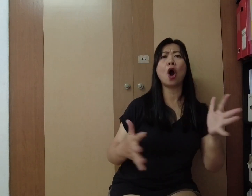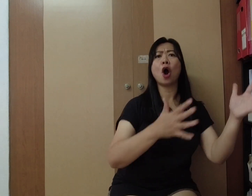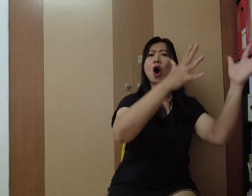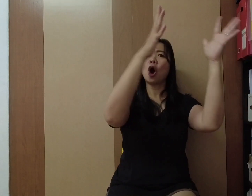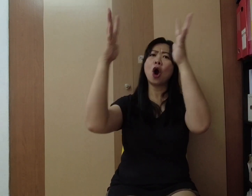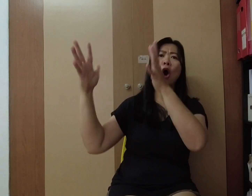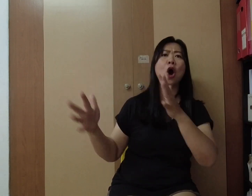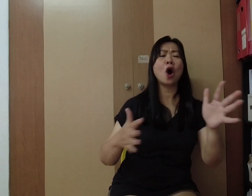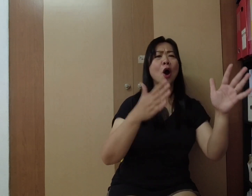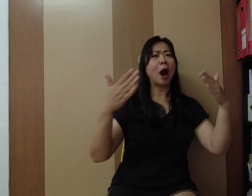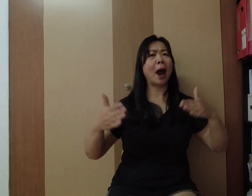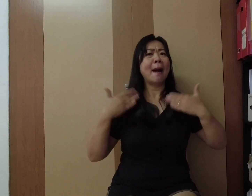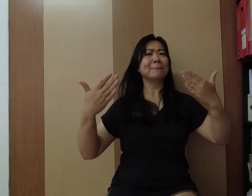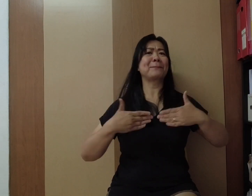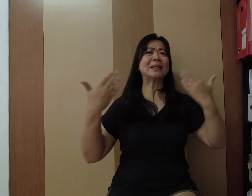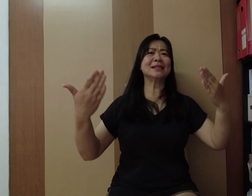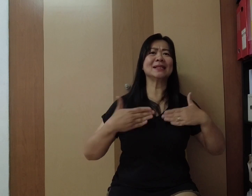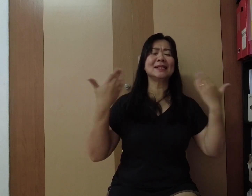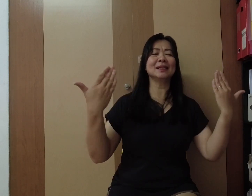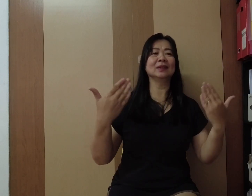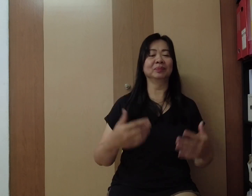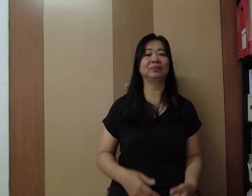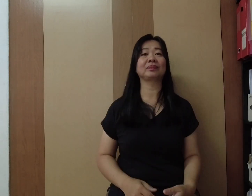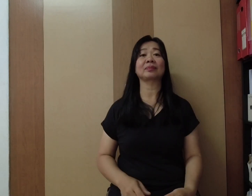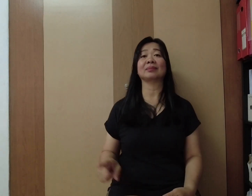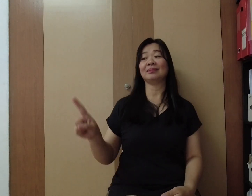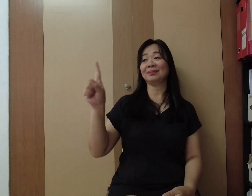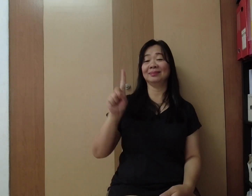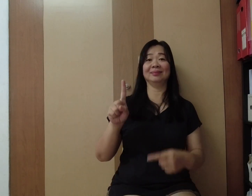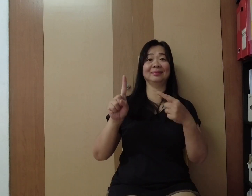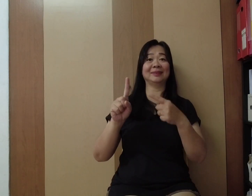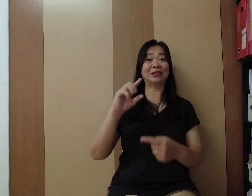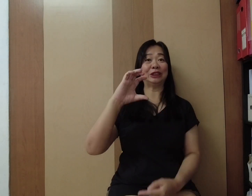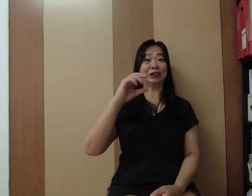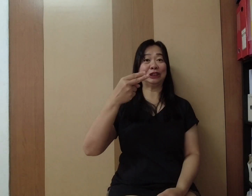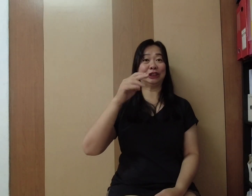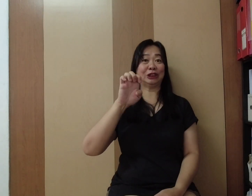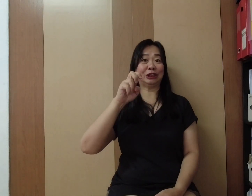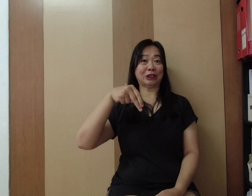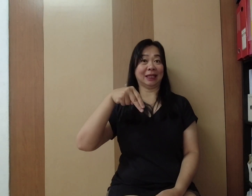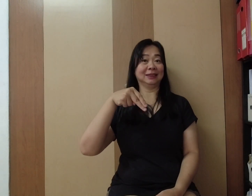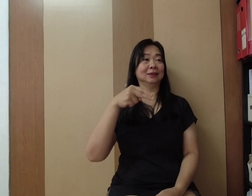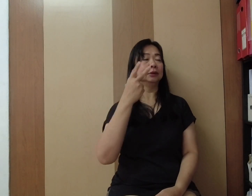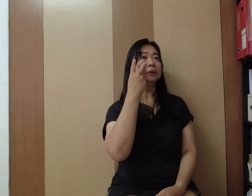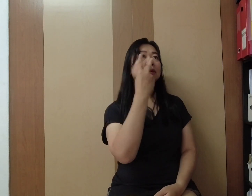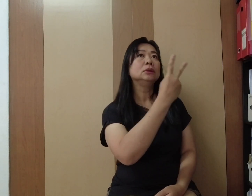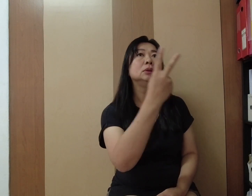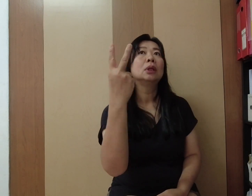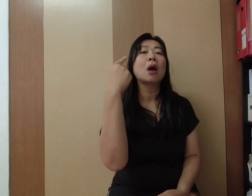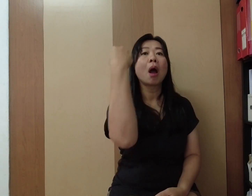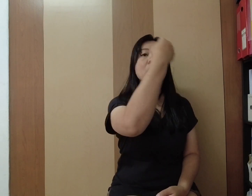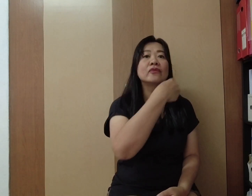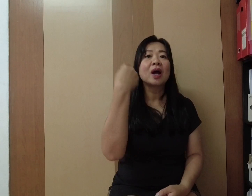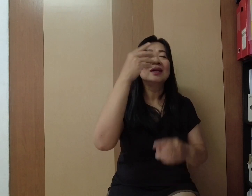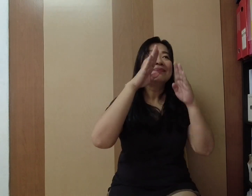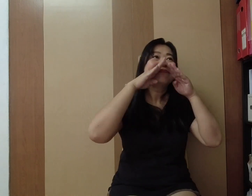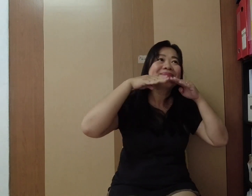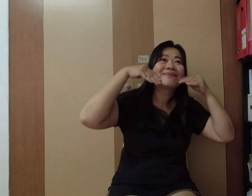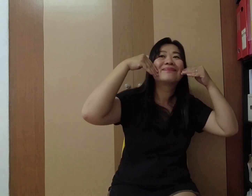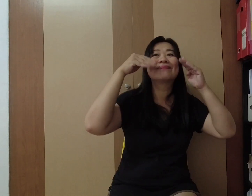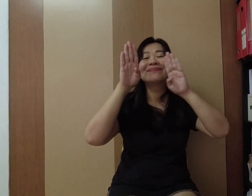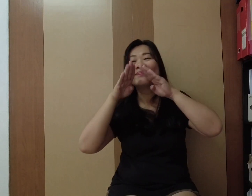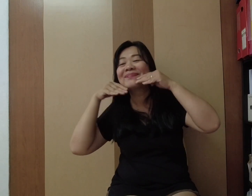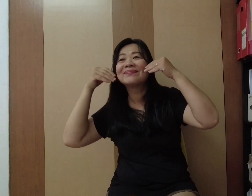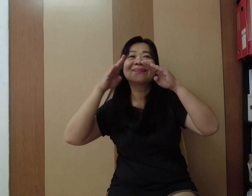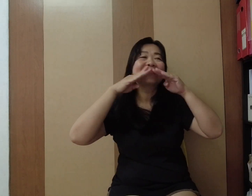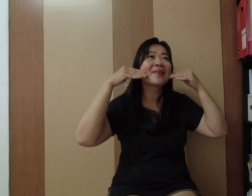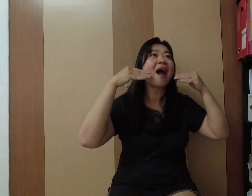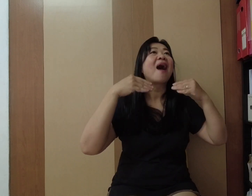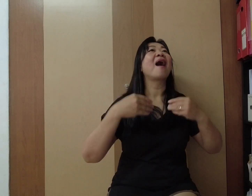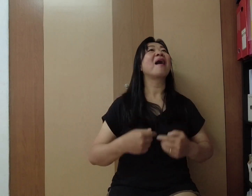incredibly impressed by their show. Chen saw the smiles